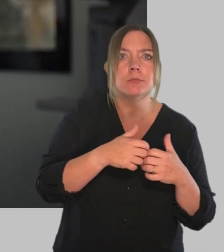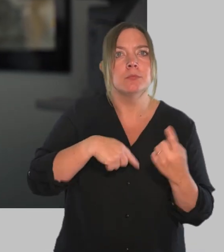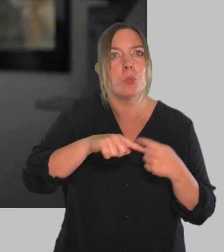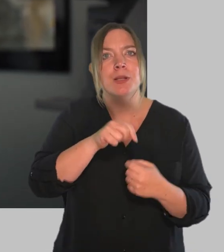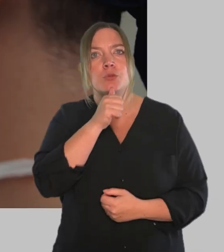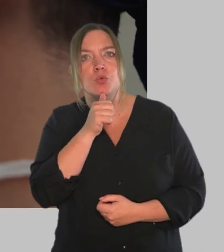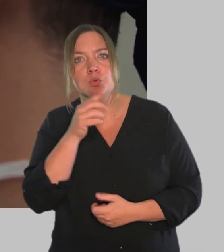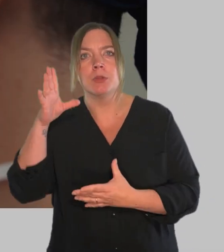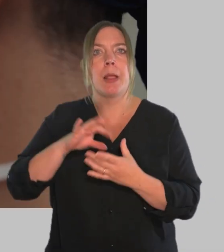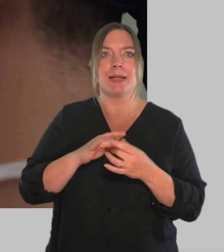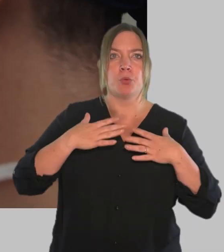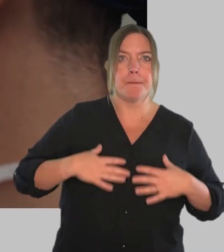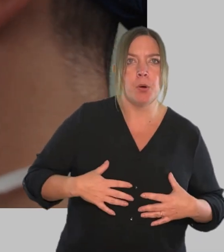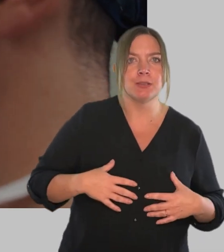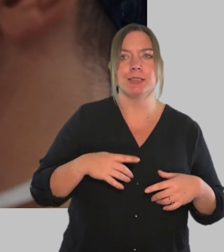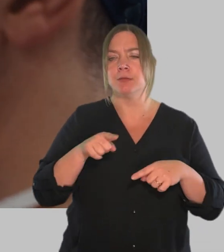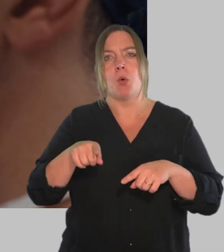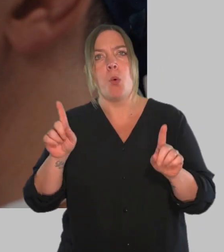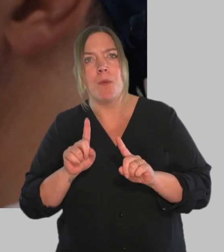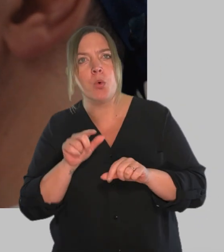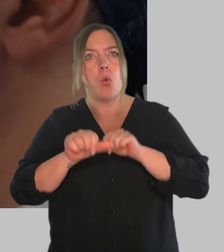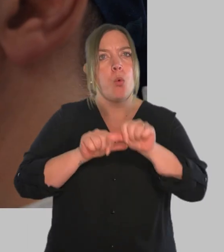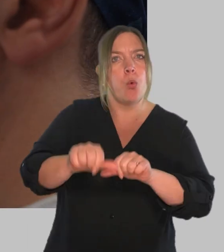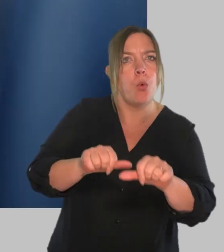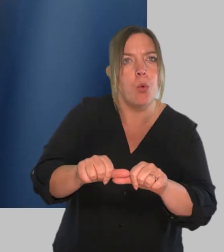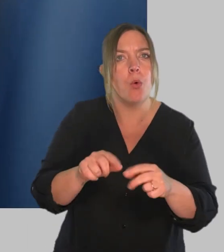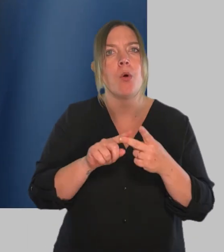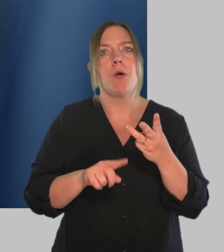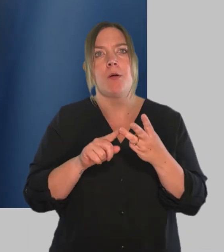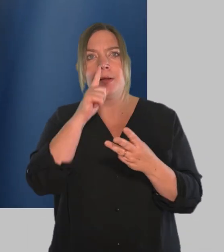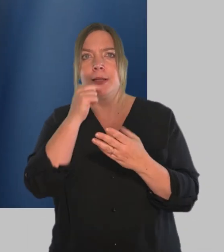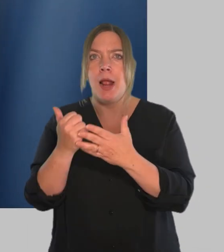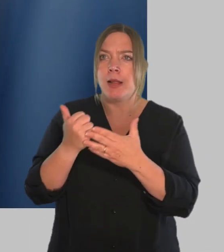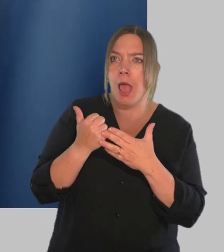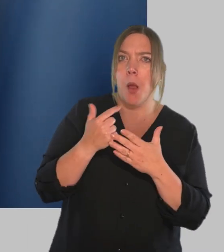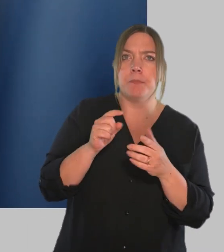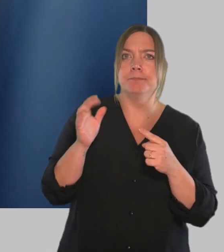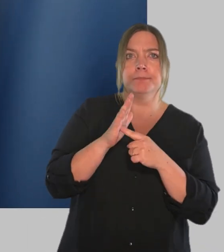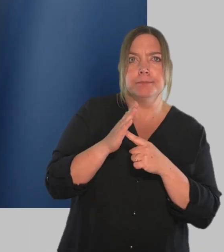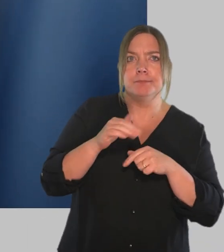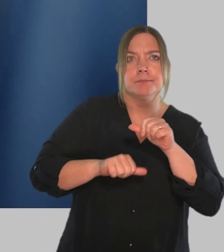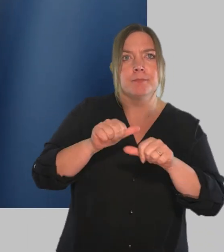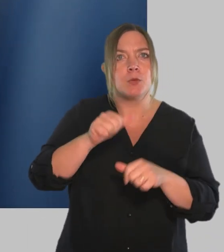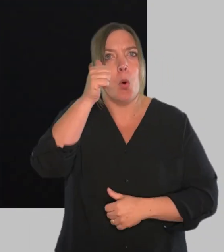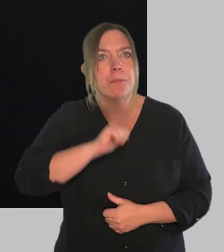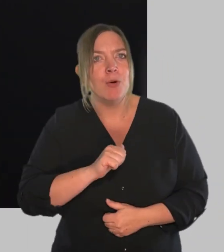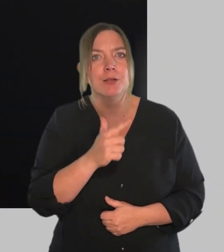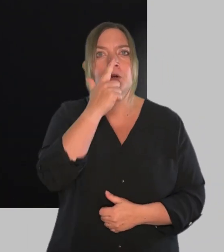It can tell the anaesthetists how much time is left in the surgery. It could tell the theatre nurse which instrument to use next. So it really provides a lot of information for us.